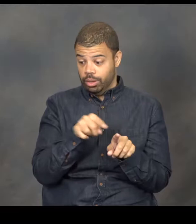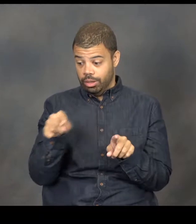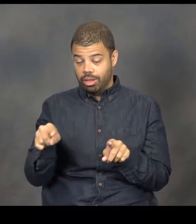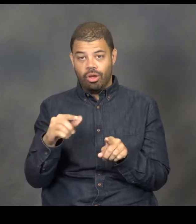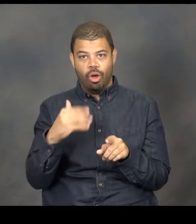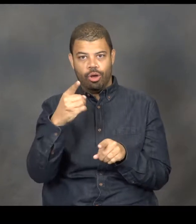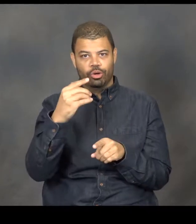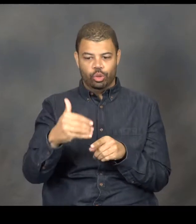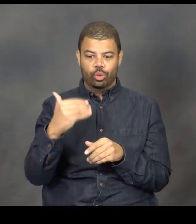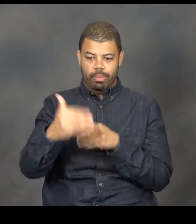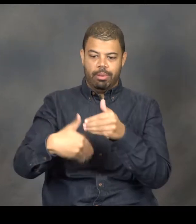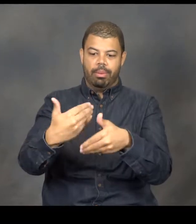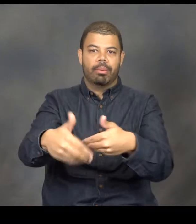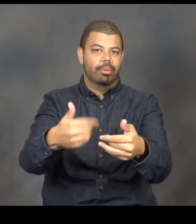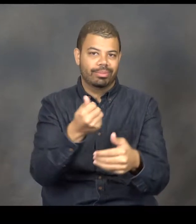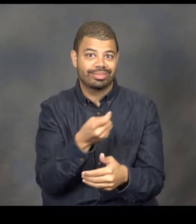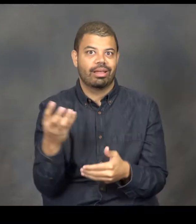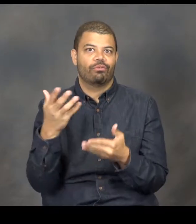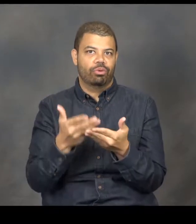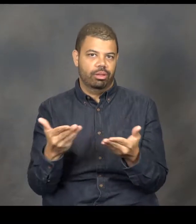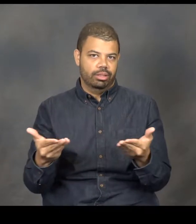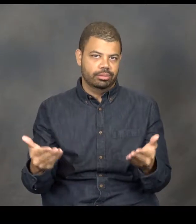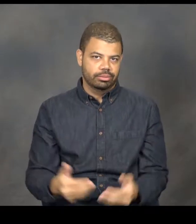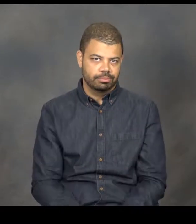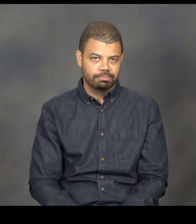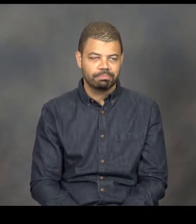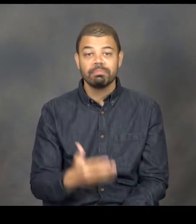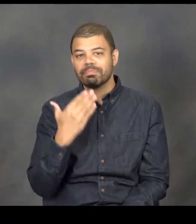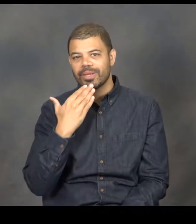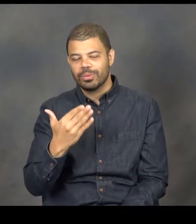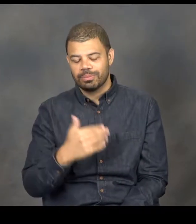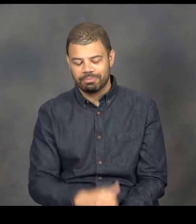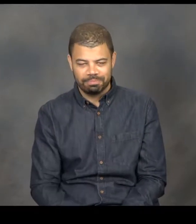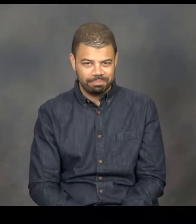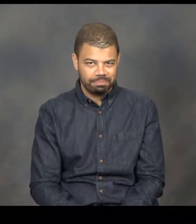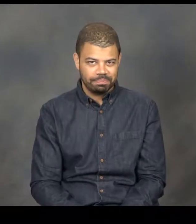And we believe that all of these programs work together synergistically